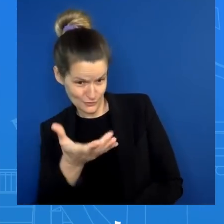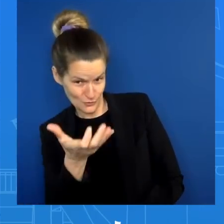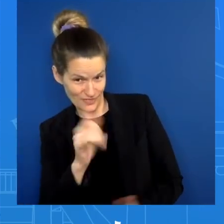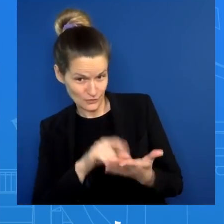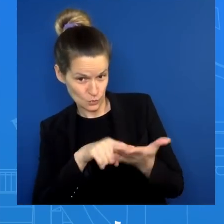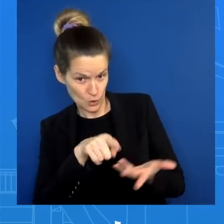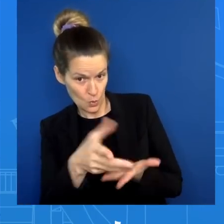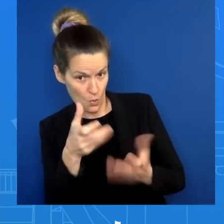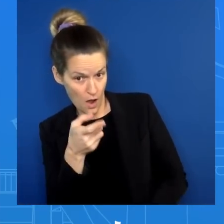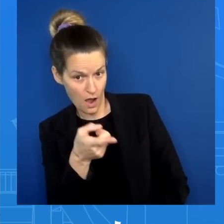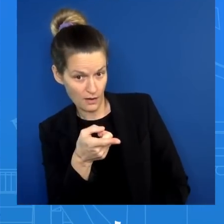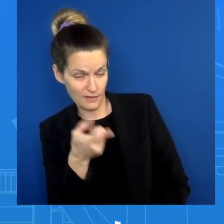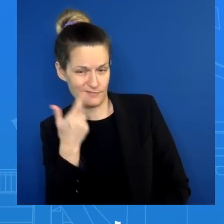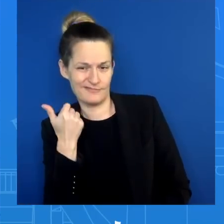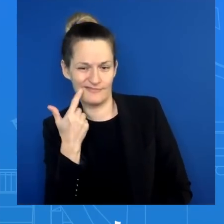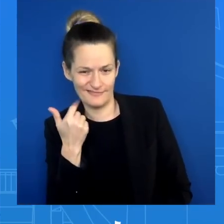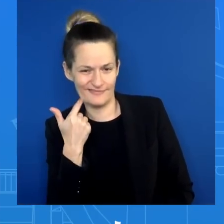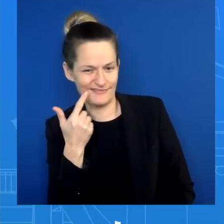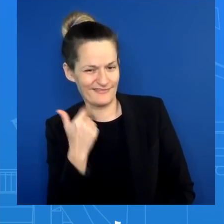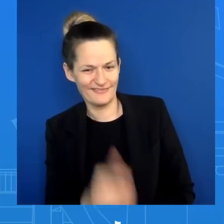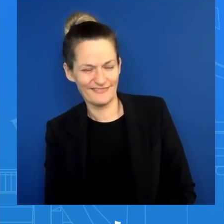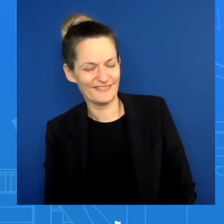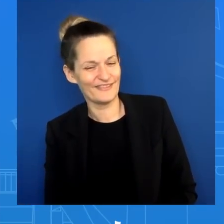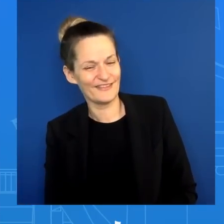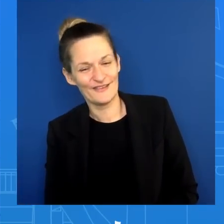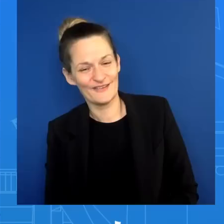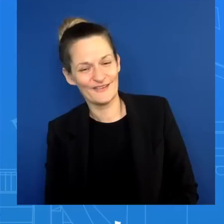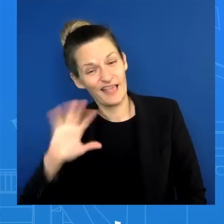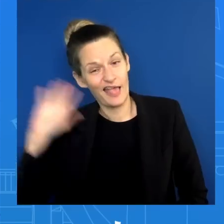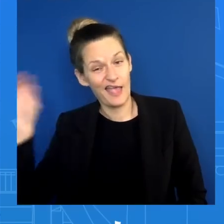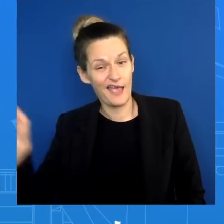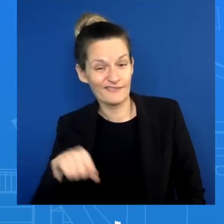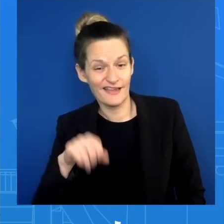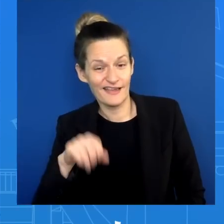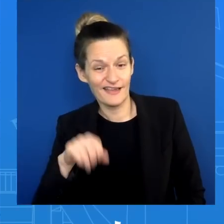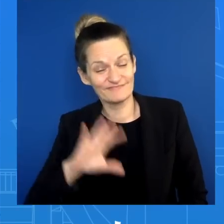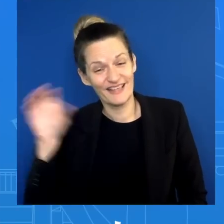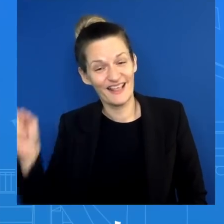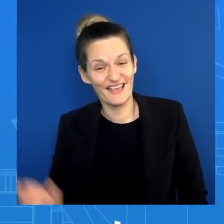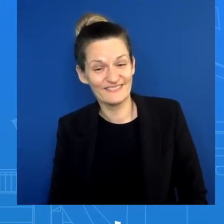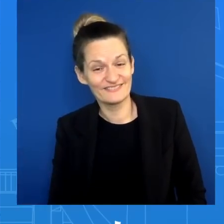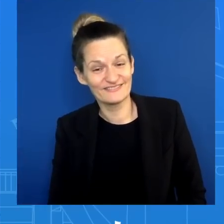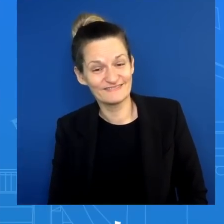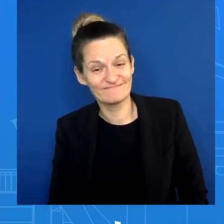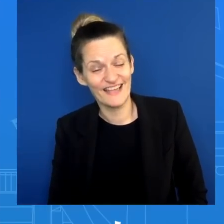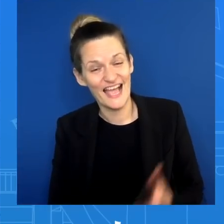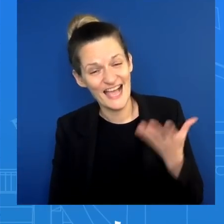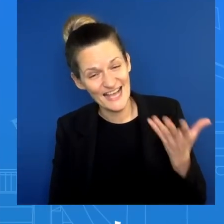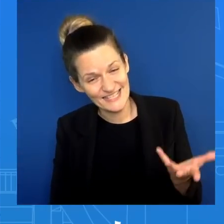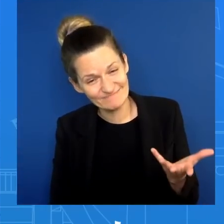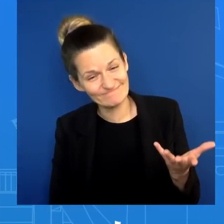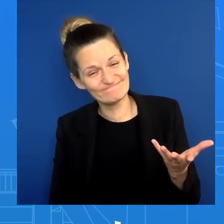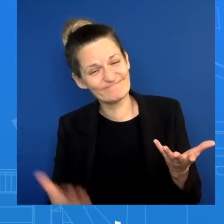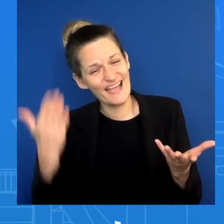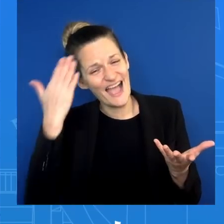Well, look, I. I don't know if I want to compare my how we behave with the last administration.